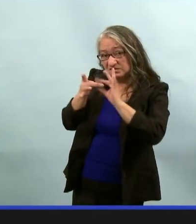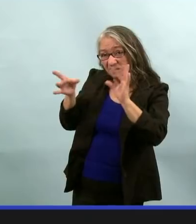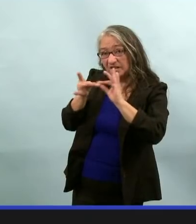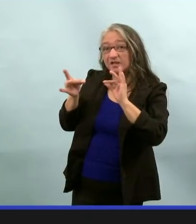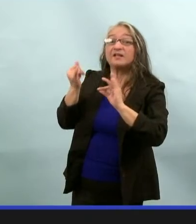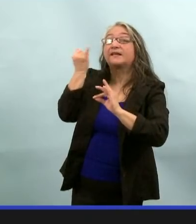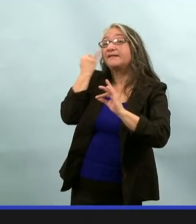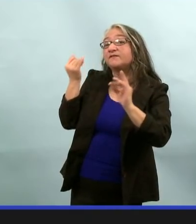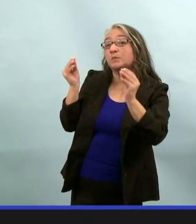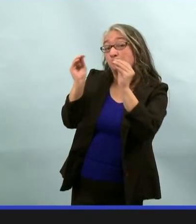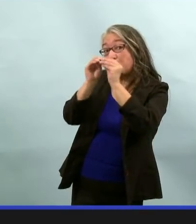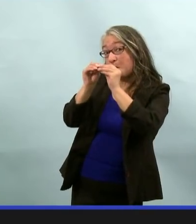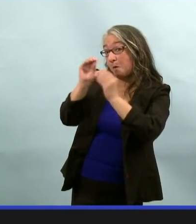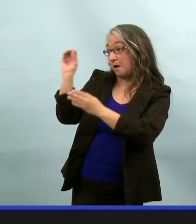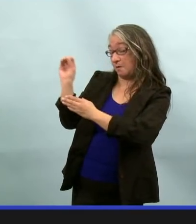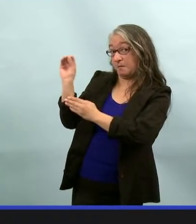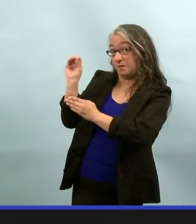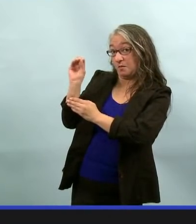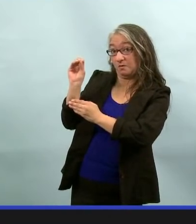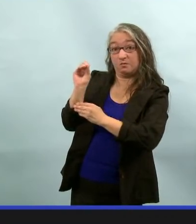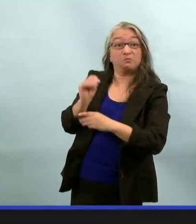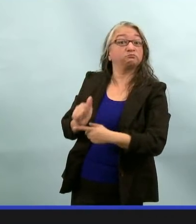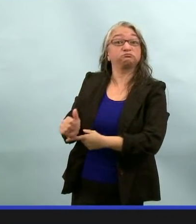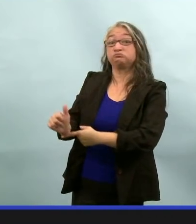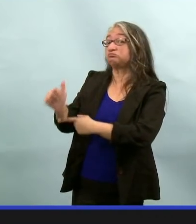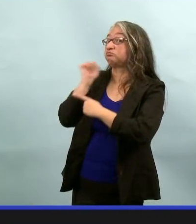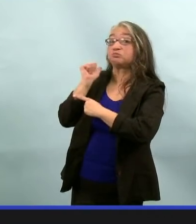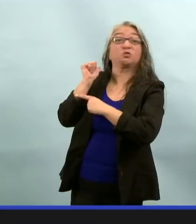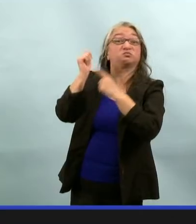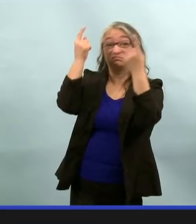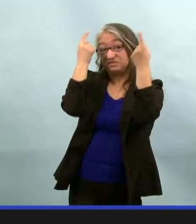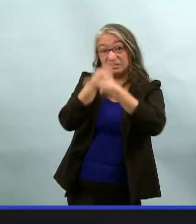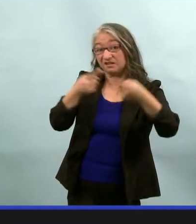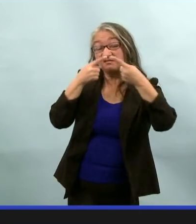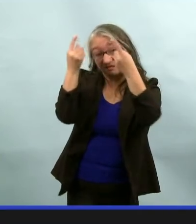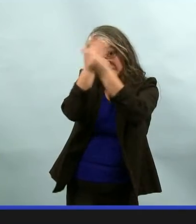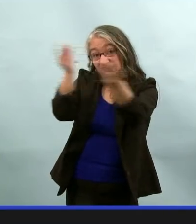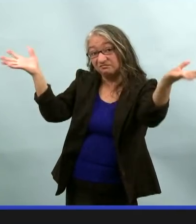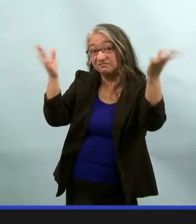how have you determined that the privacy of individuals outweighs the public health risks